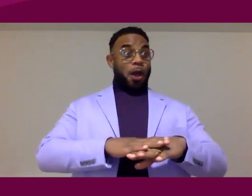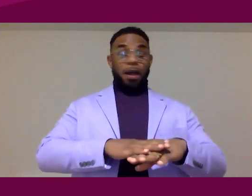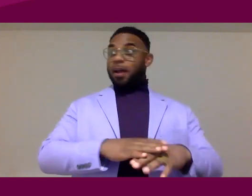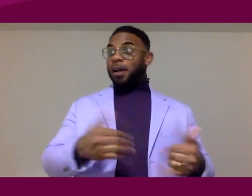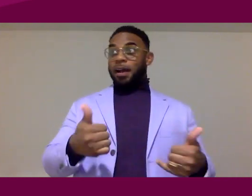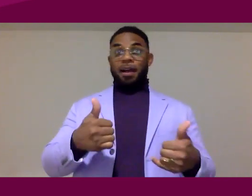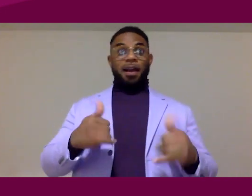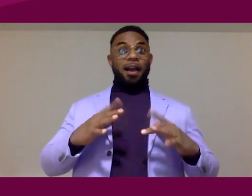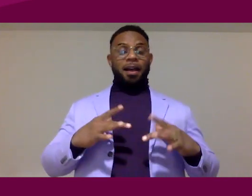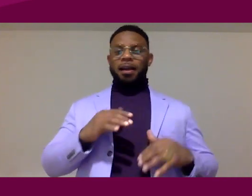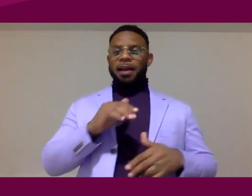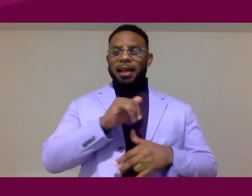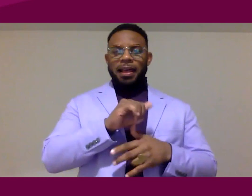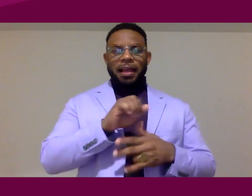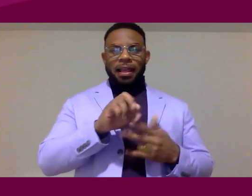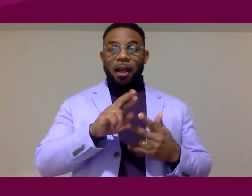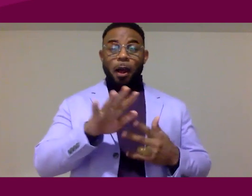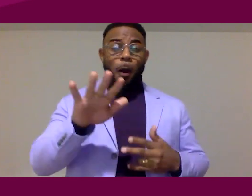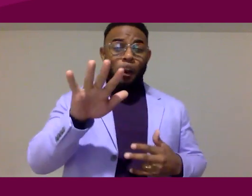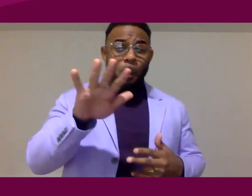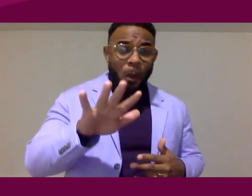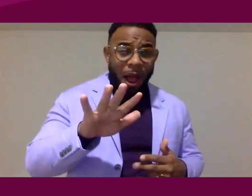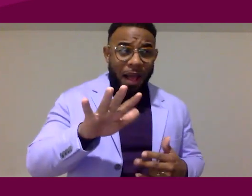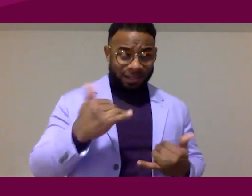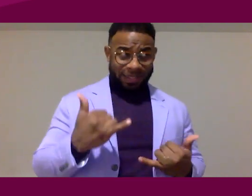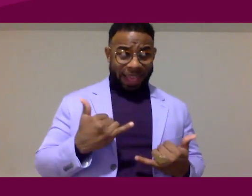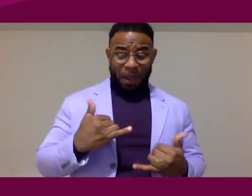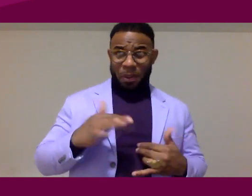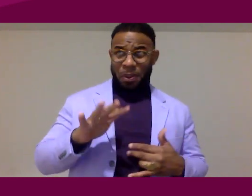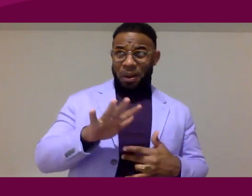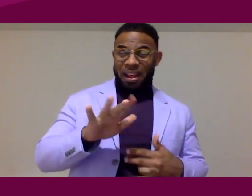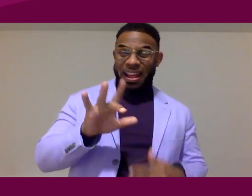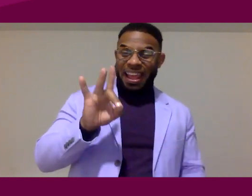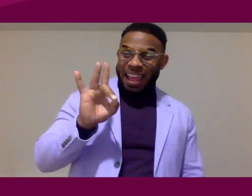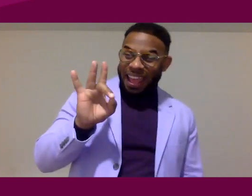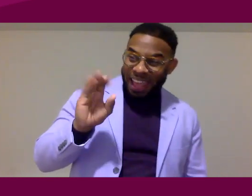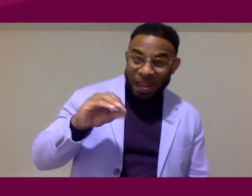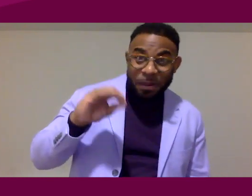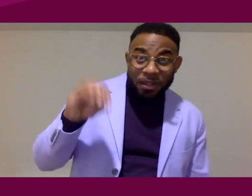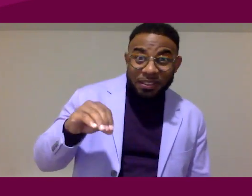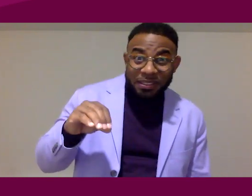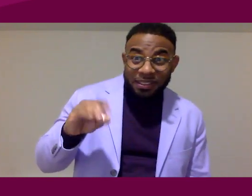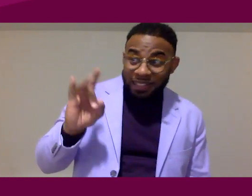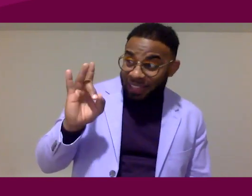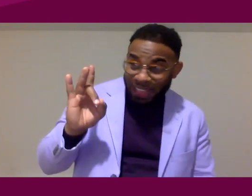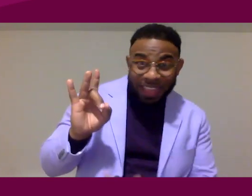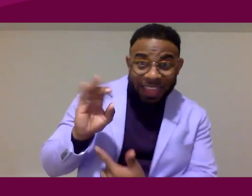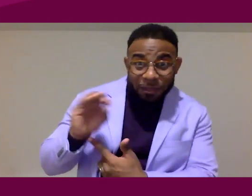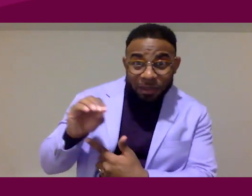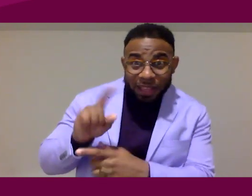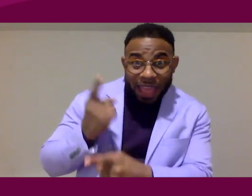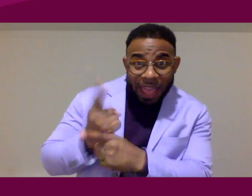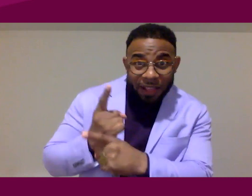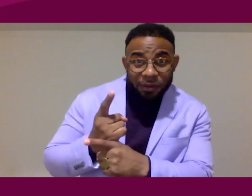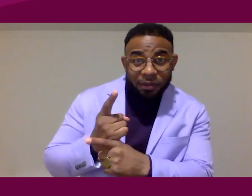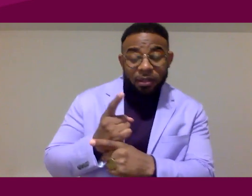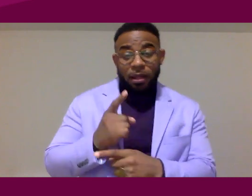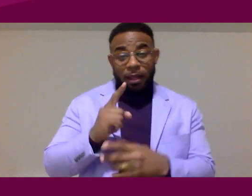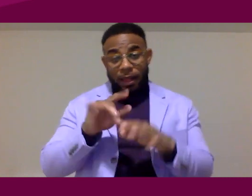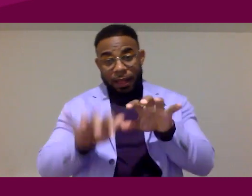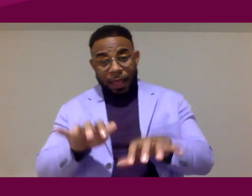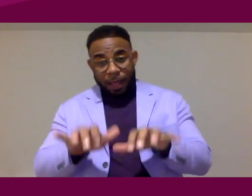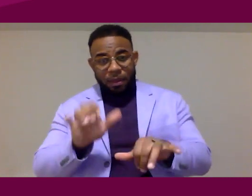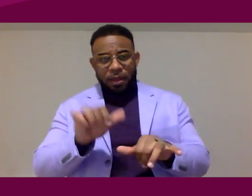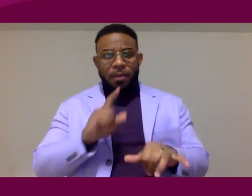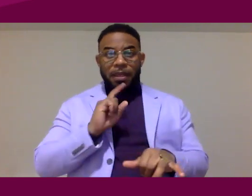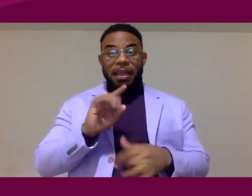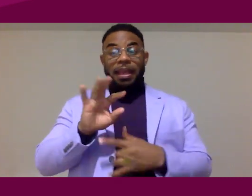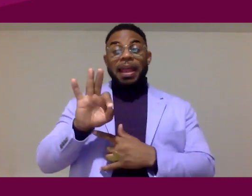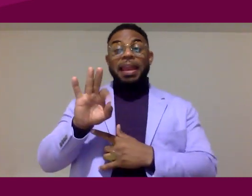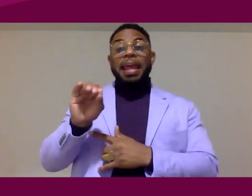But ASR's, approximately at this point, 80% accurate where a captioner needs to be 98%